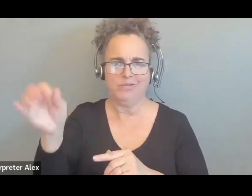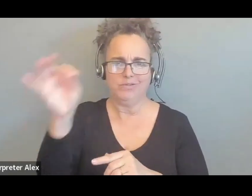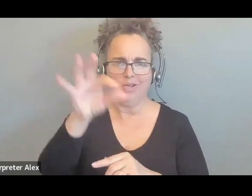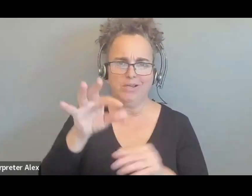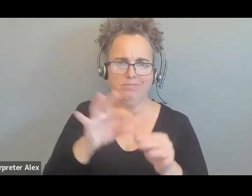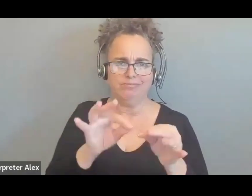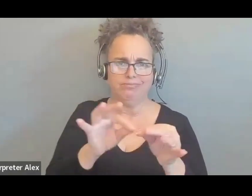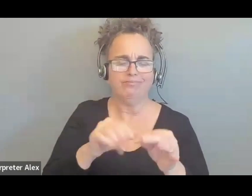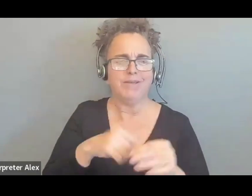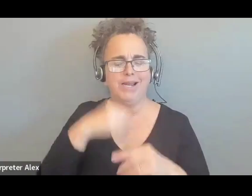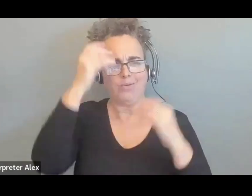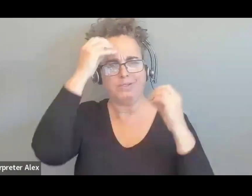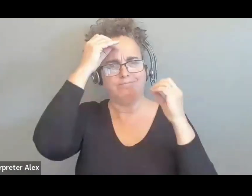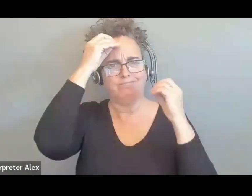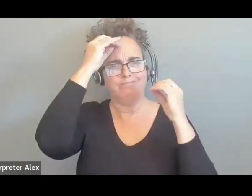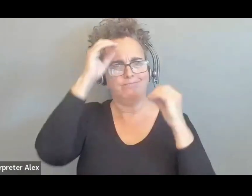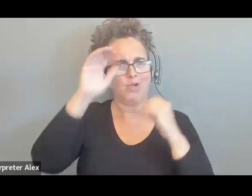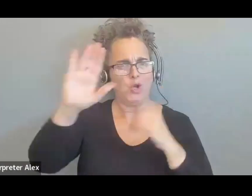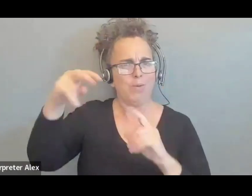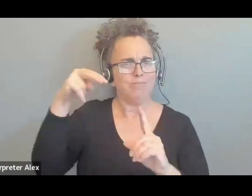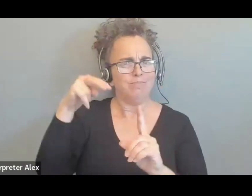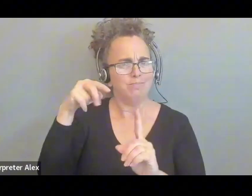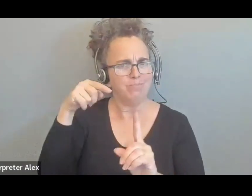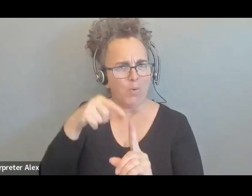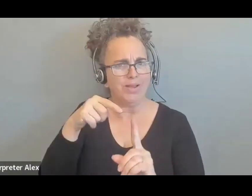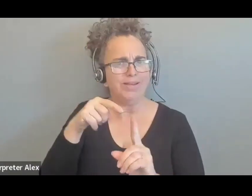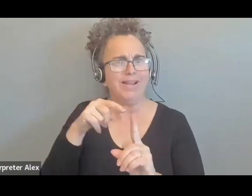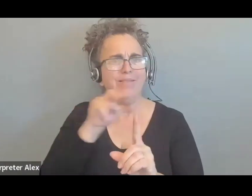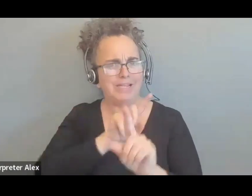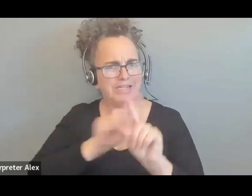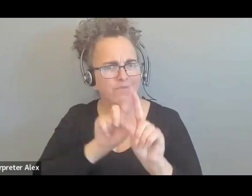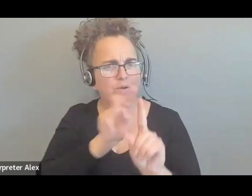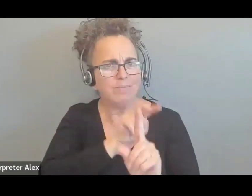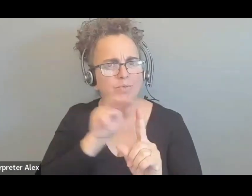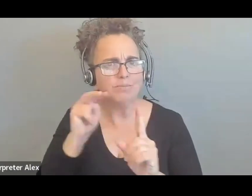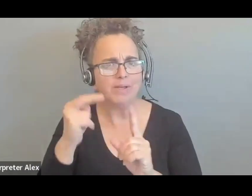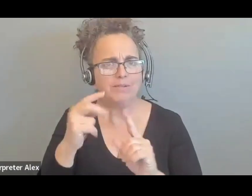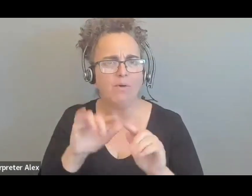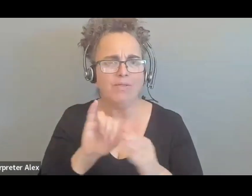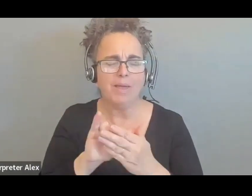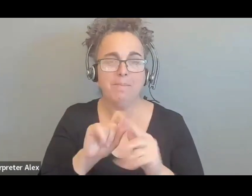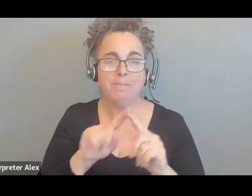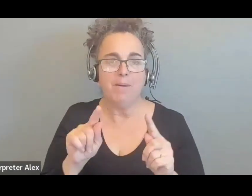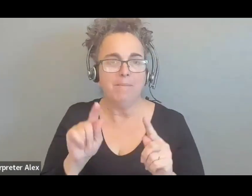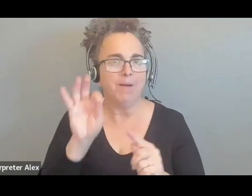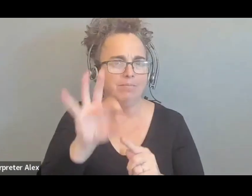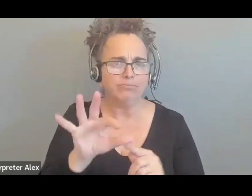and a lot of angles to it. But I think this, the sentiment I'm sharing is, is a huge step one.